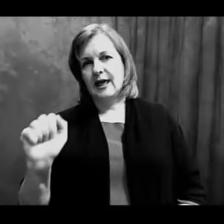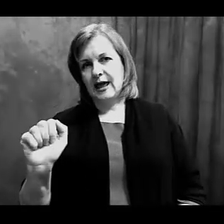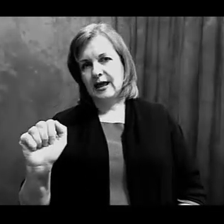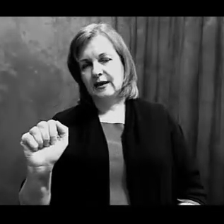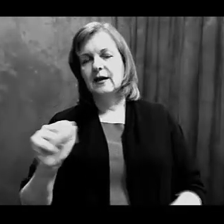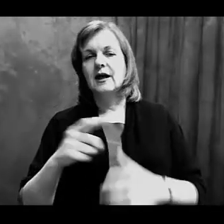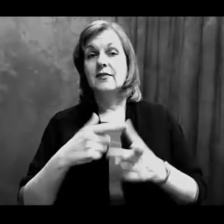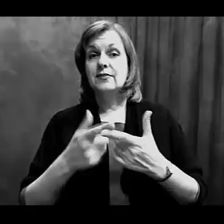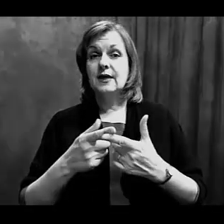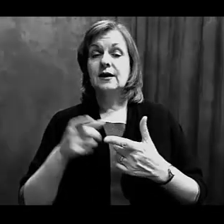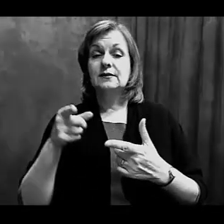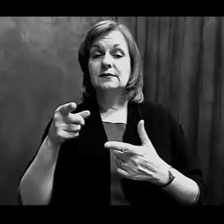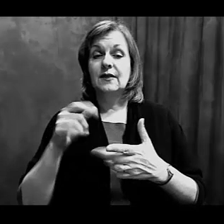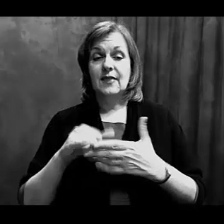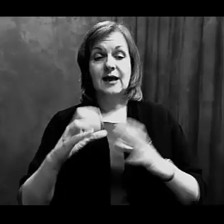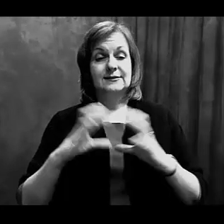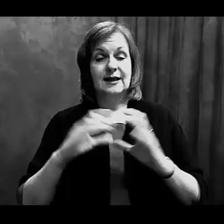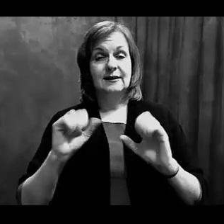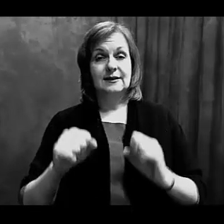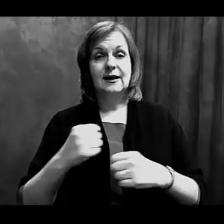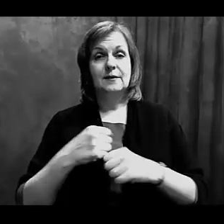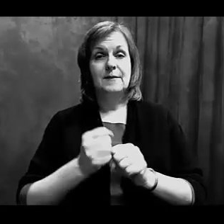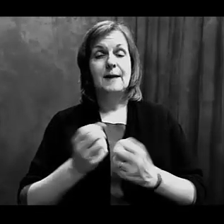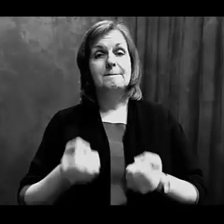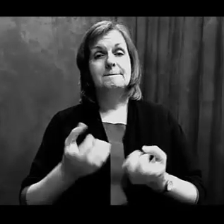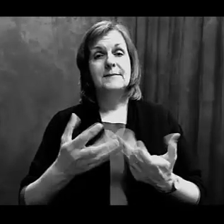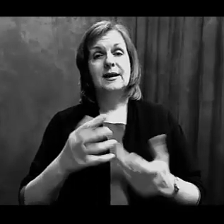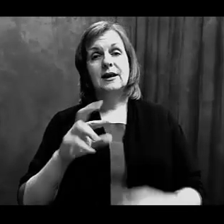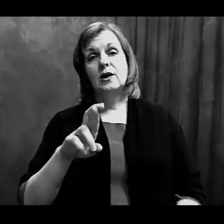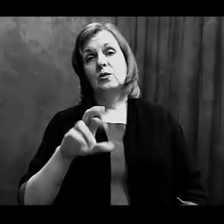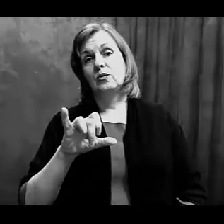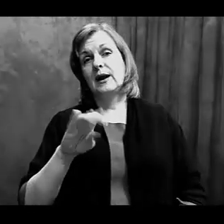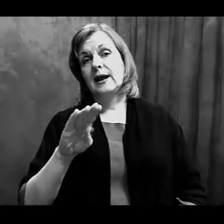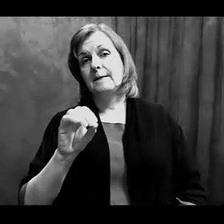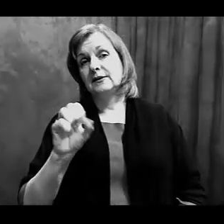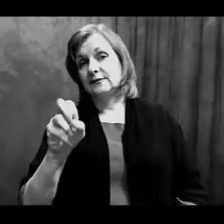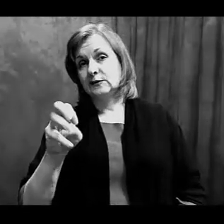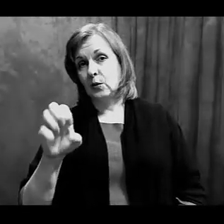so that they can have high amounts of ribosomes produced